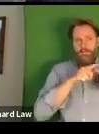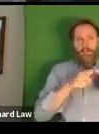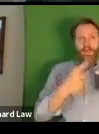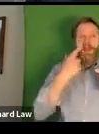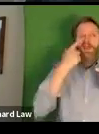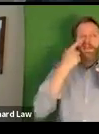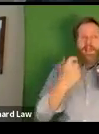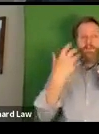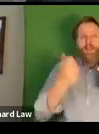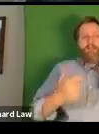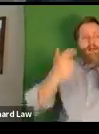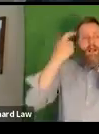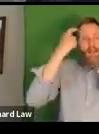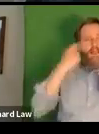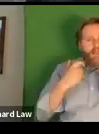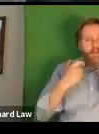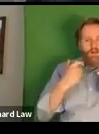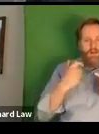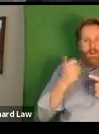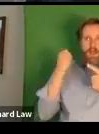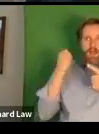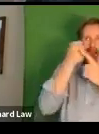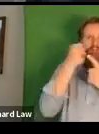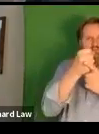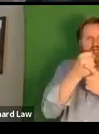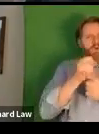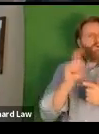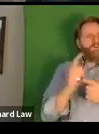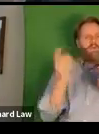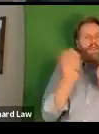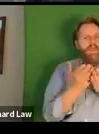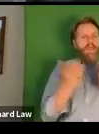equal pay legislation because we have members doing the same work in different